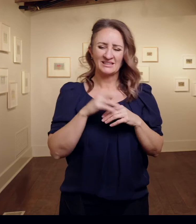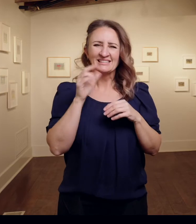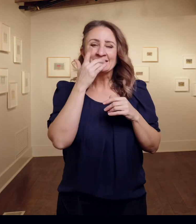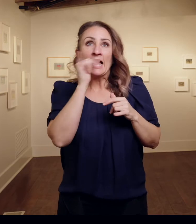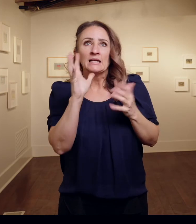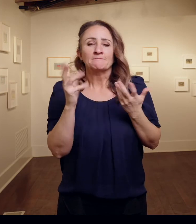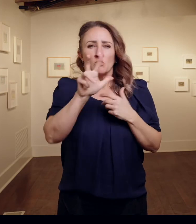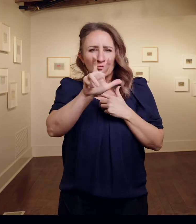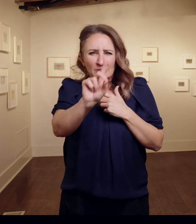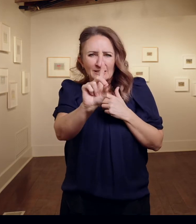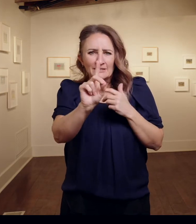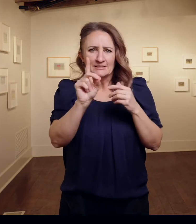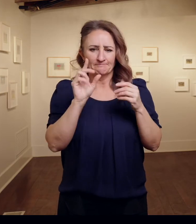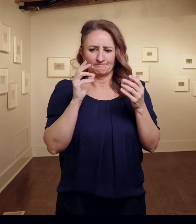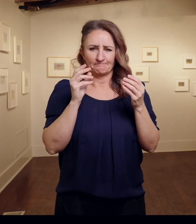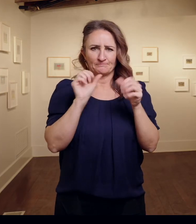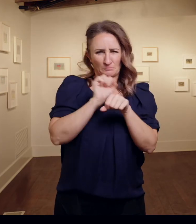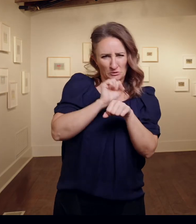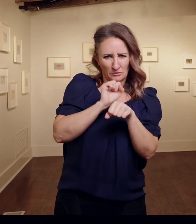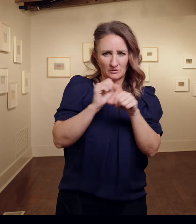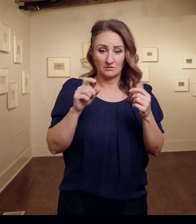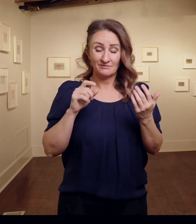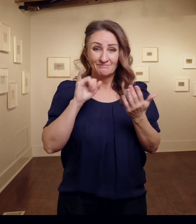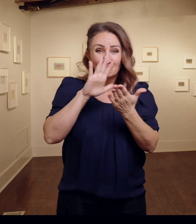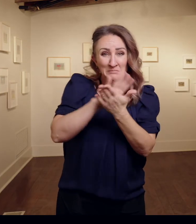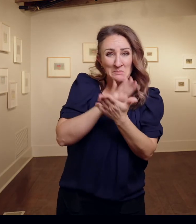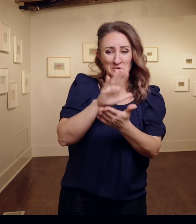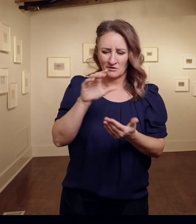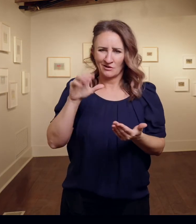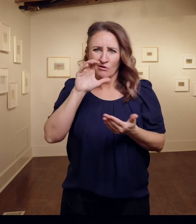He would layer paper, cardboard, and other commonplace materials